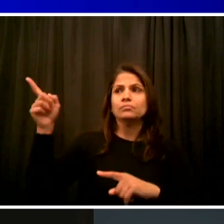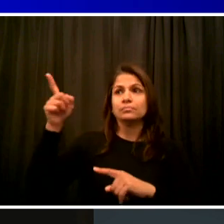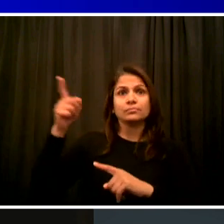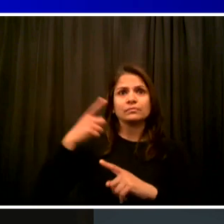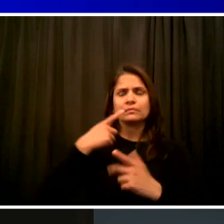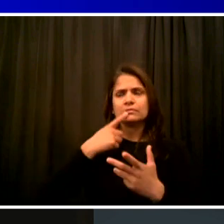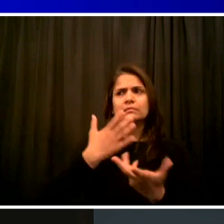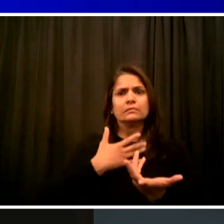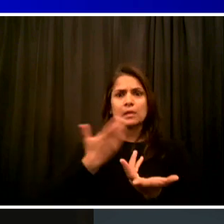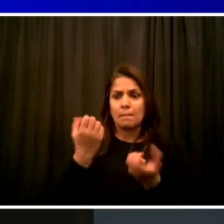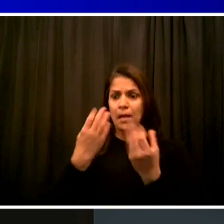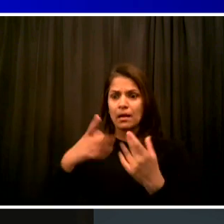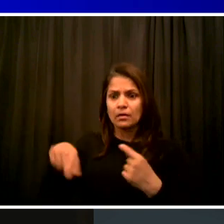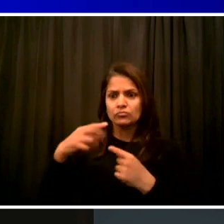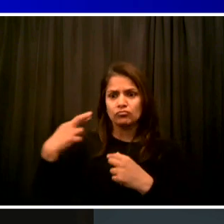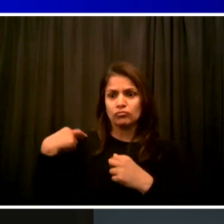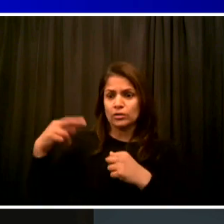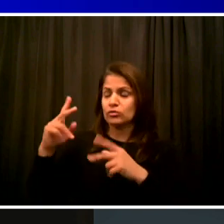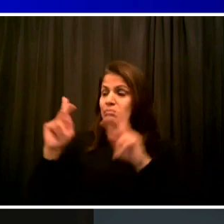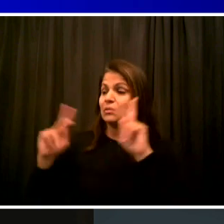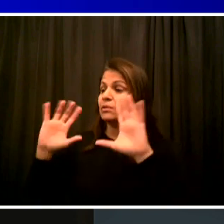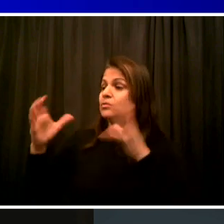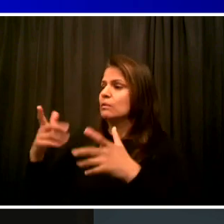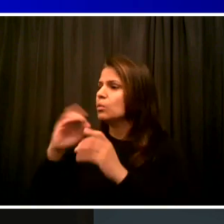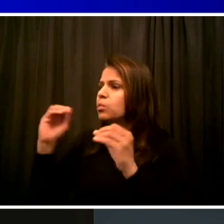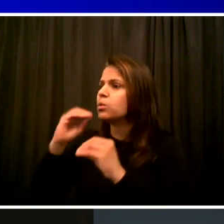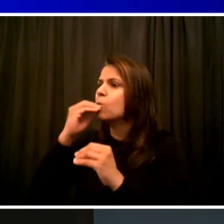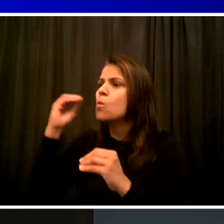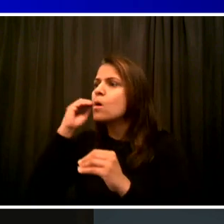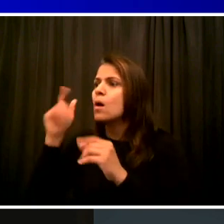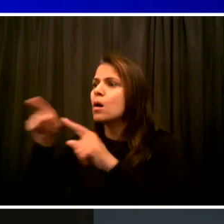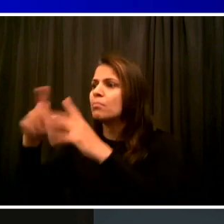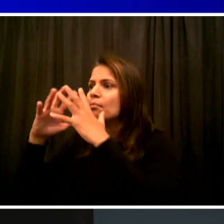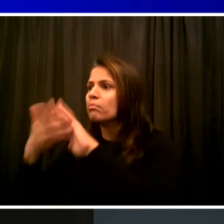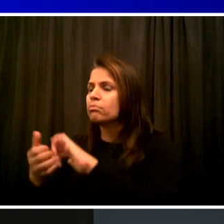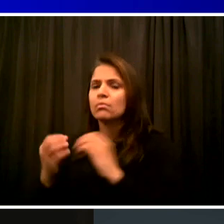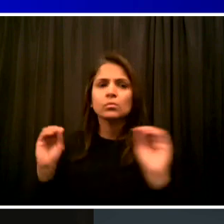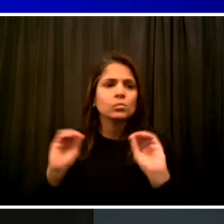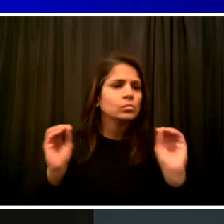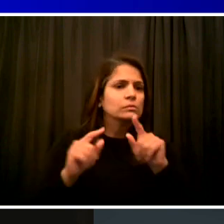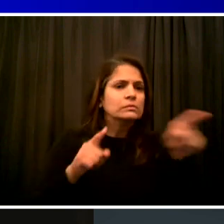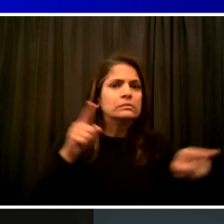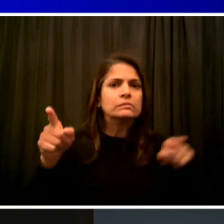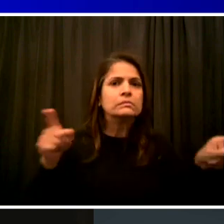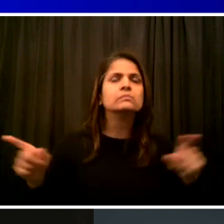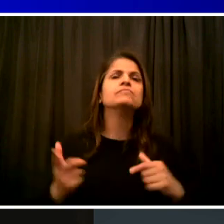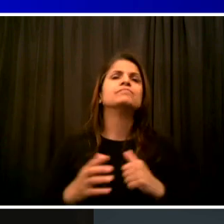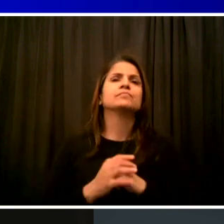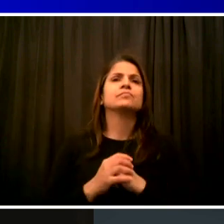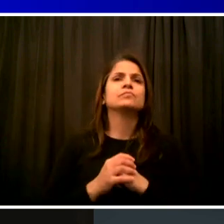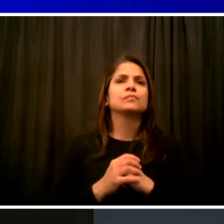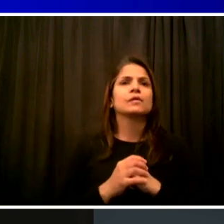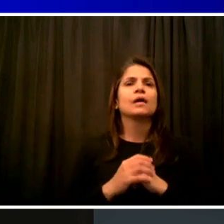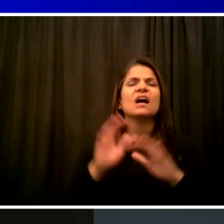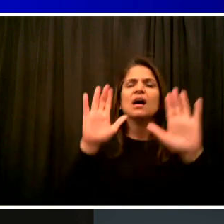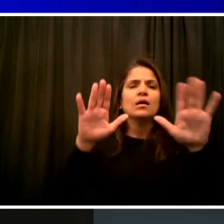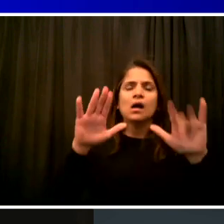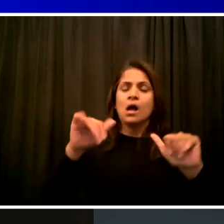WITH US INLUCDNGI HELPING HOMELESS NEW YORKERS AND SO MANY PEOPLE IN NEED.